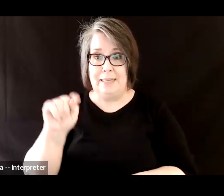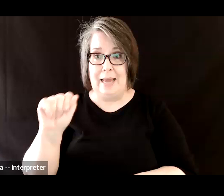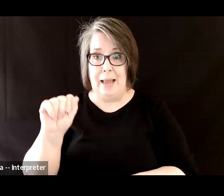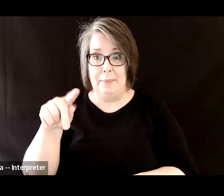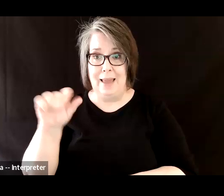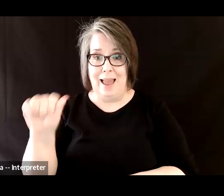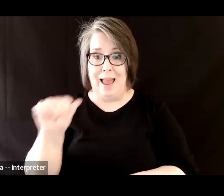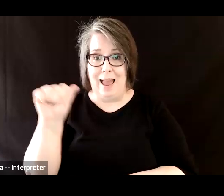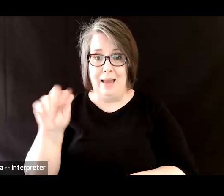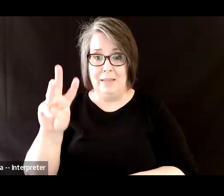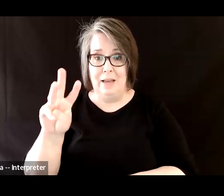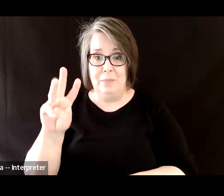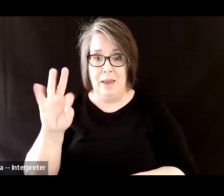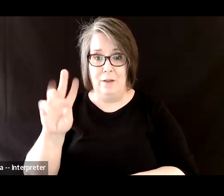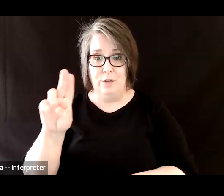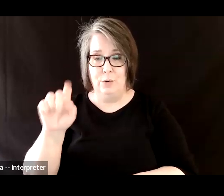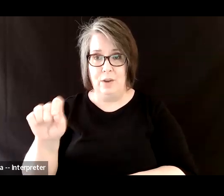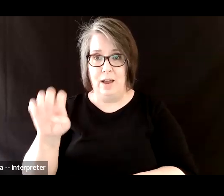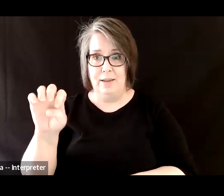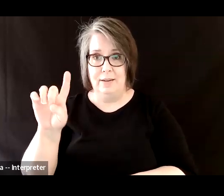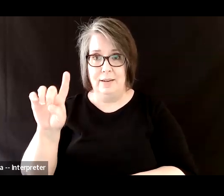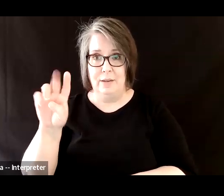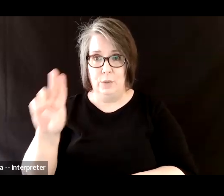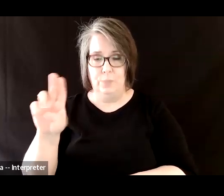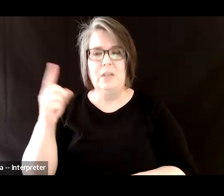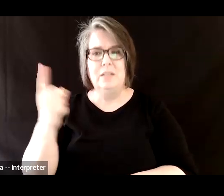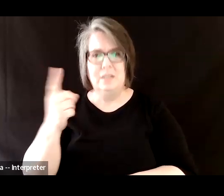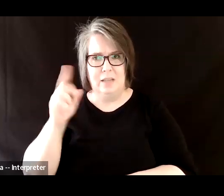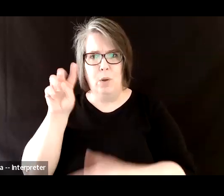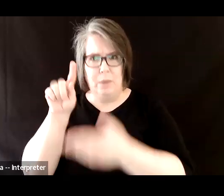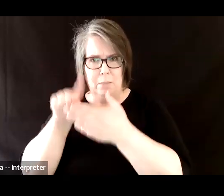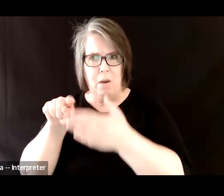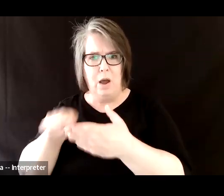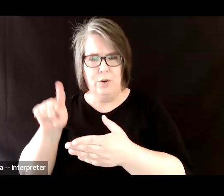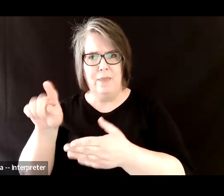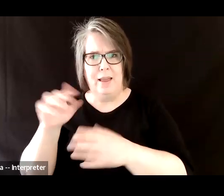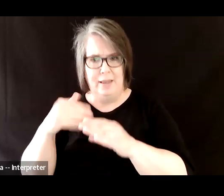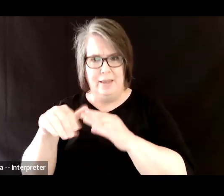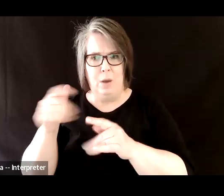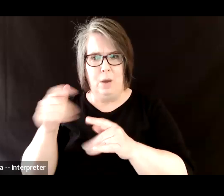edu. Silmon will be monitoring that email and quickly will get back to you.